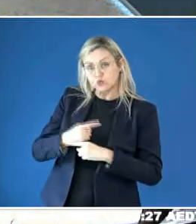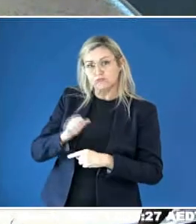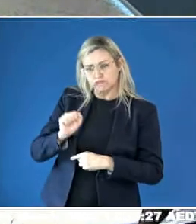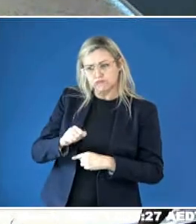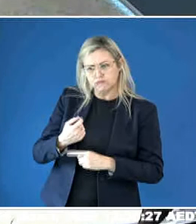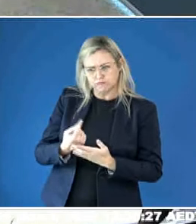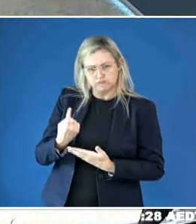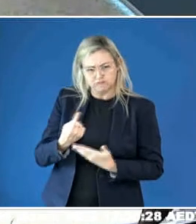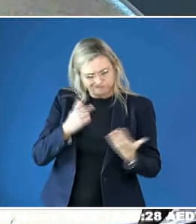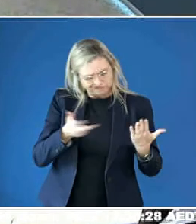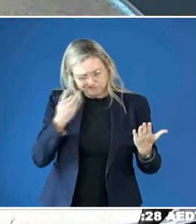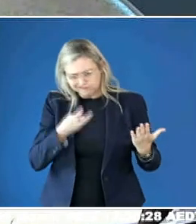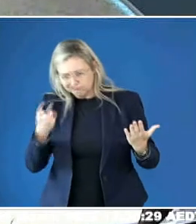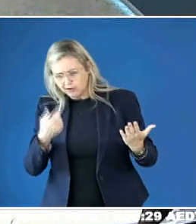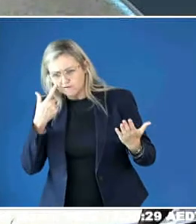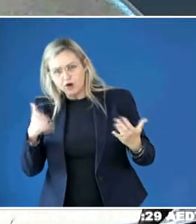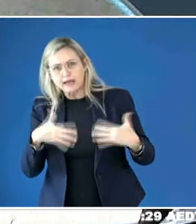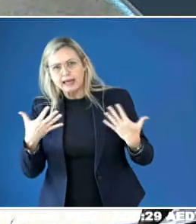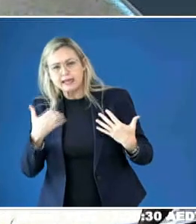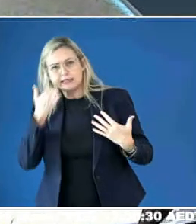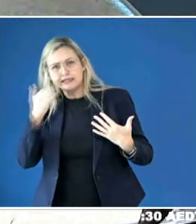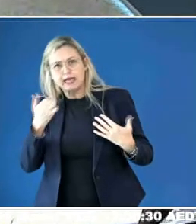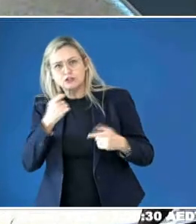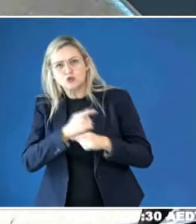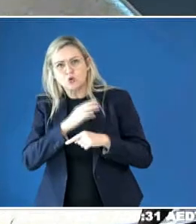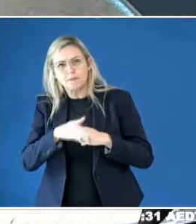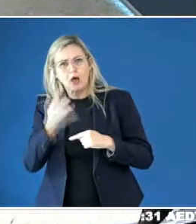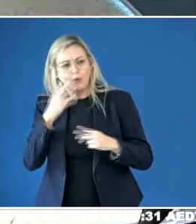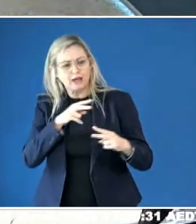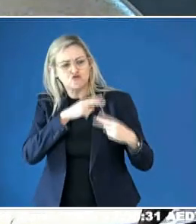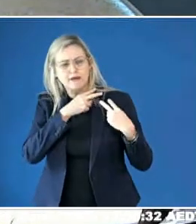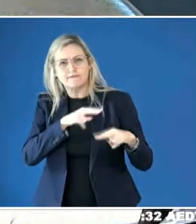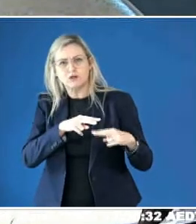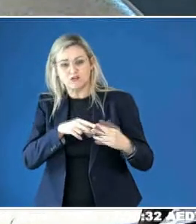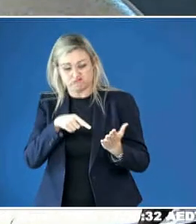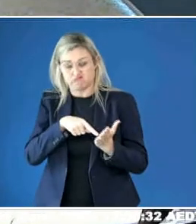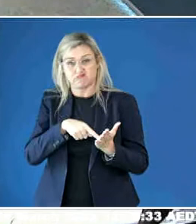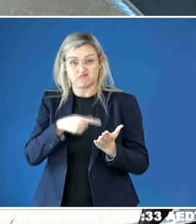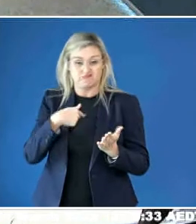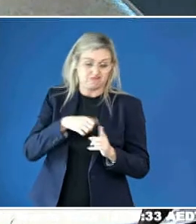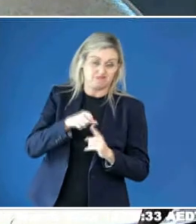bears any - or has any reference to a particular review date. That is the best that I could point you to.